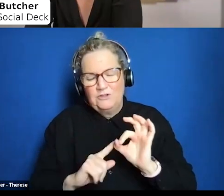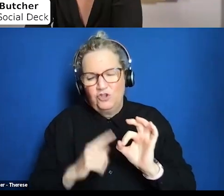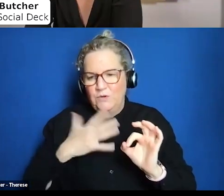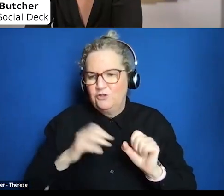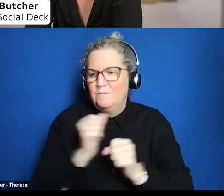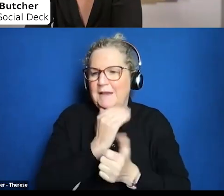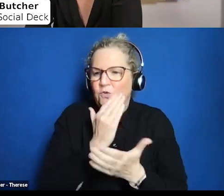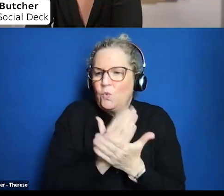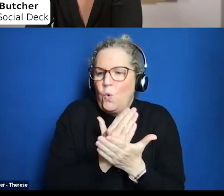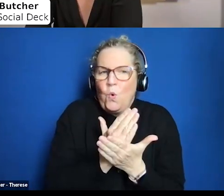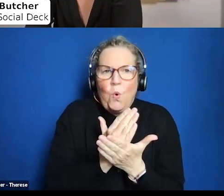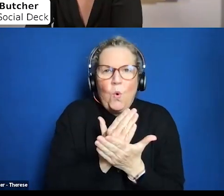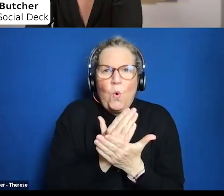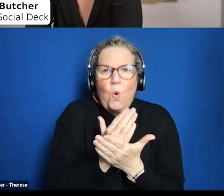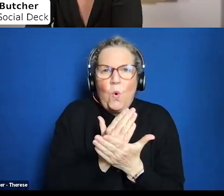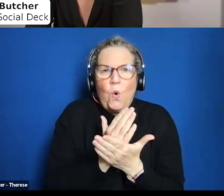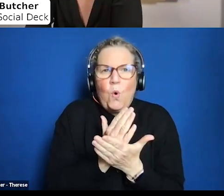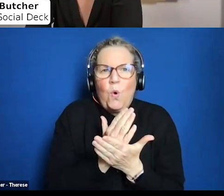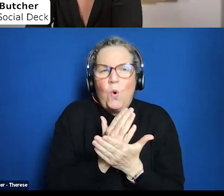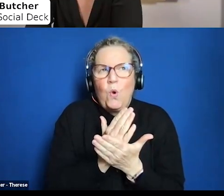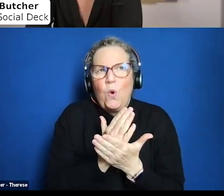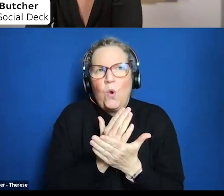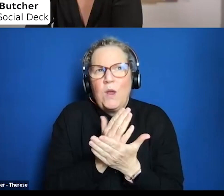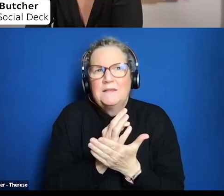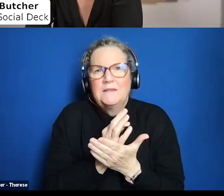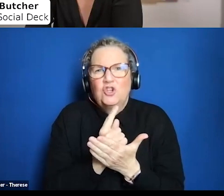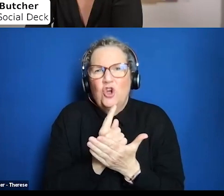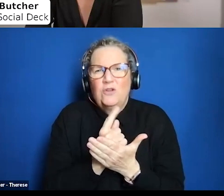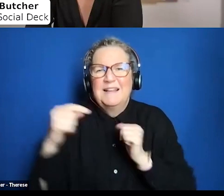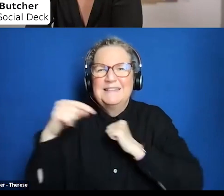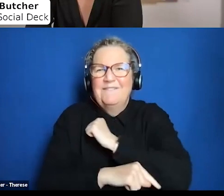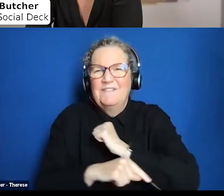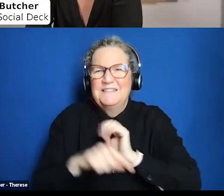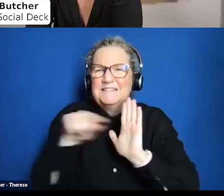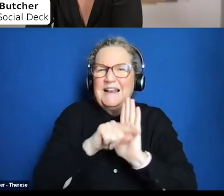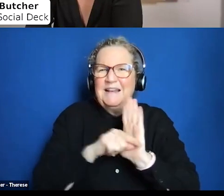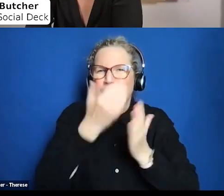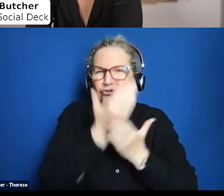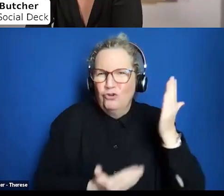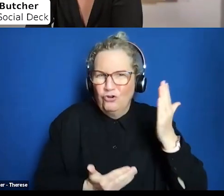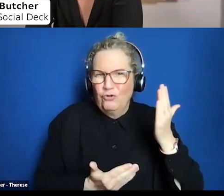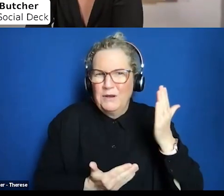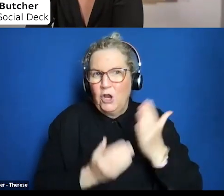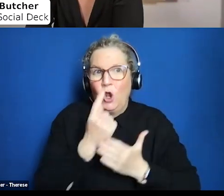that that is not exclusively a deficit story and the inequality is one part of it,